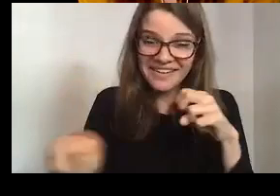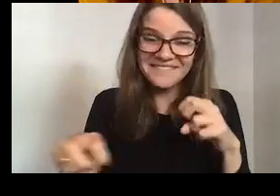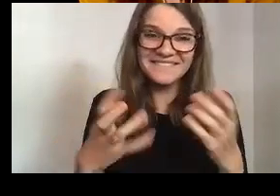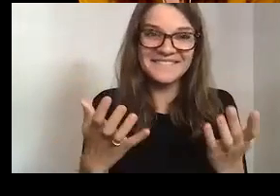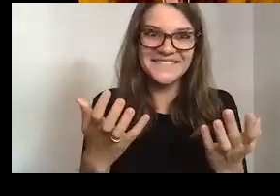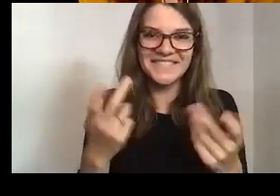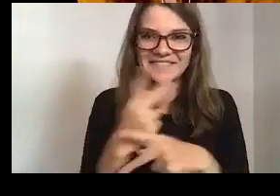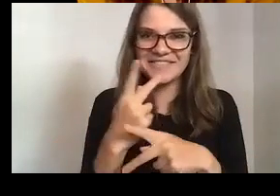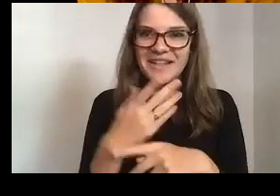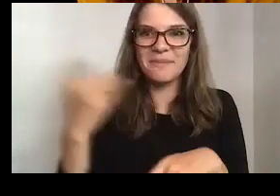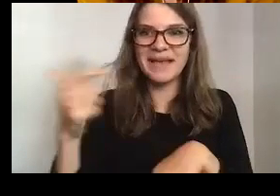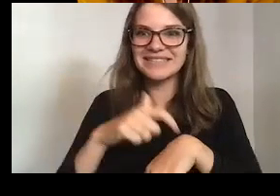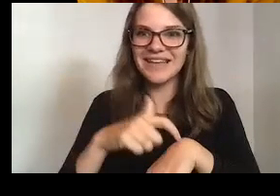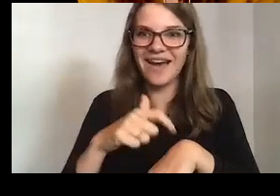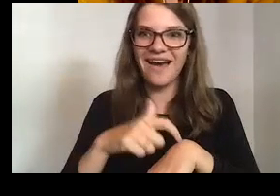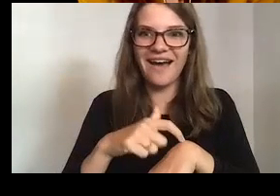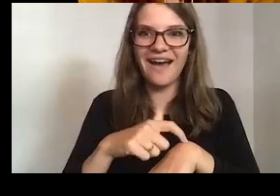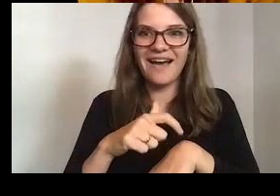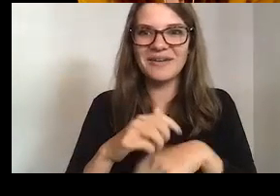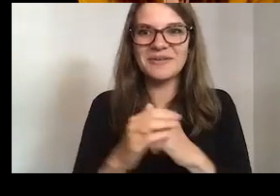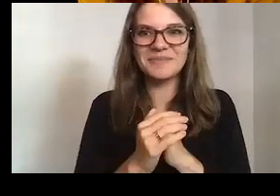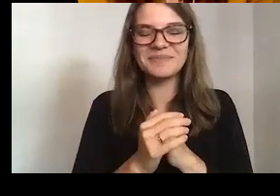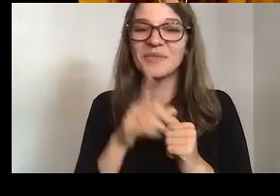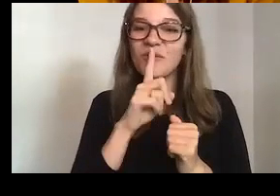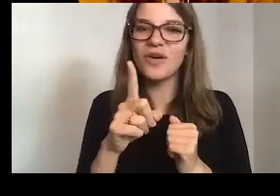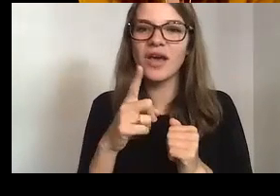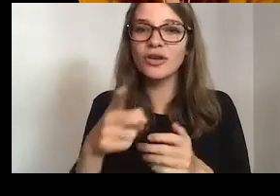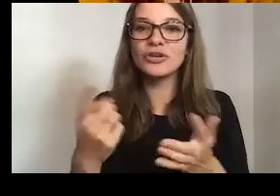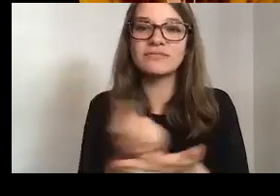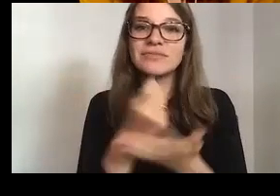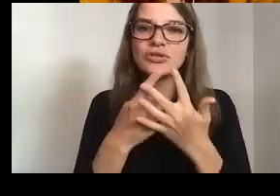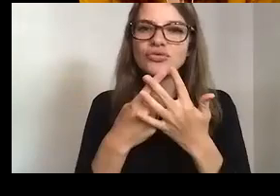time but sometimes this can really just start with considering what helps you feel better what helps